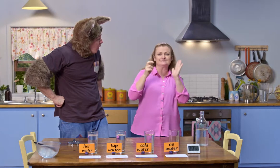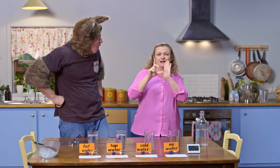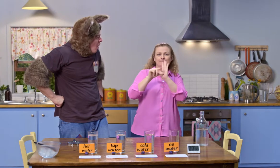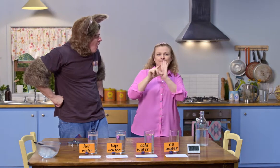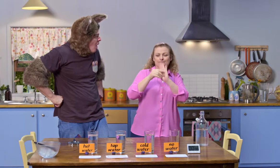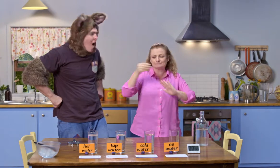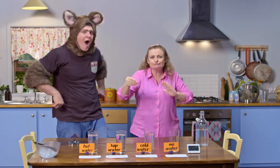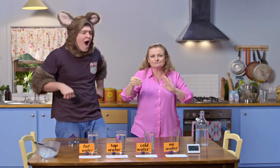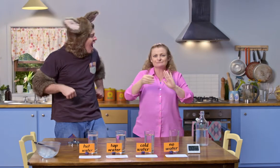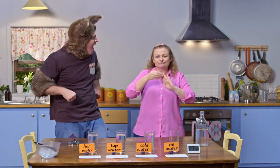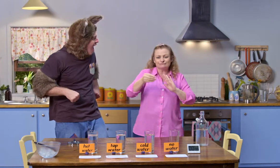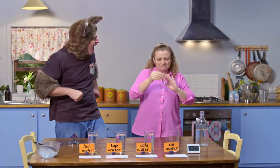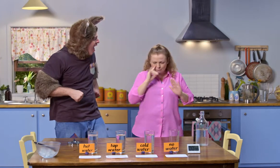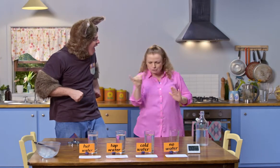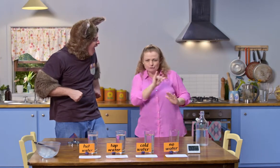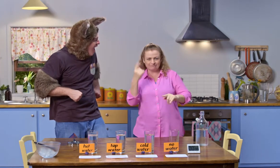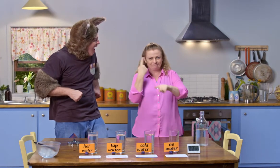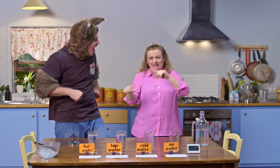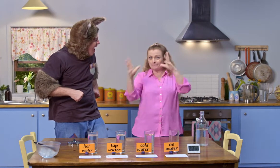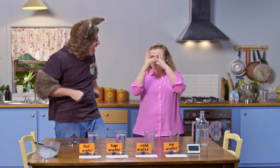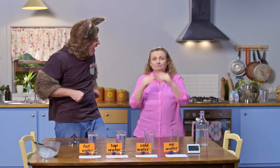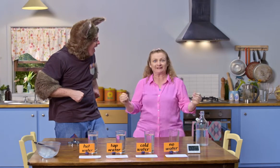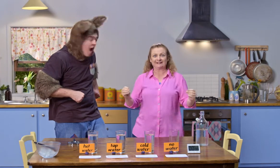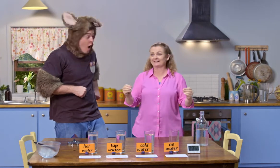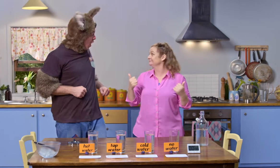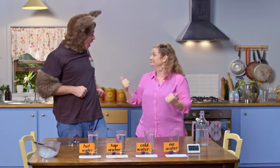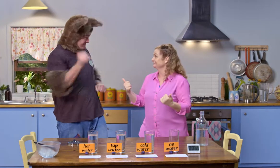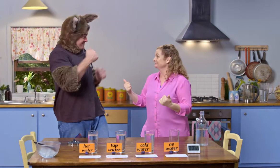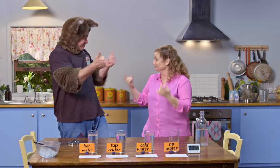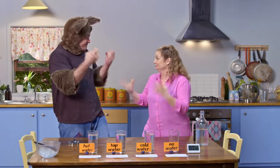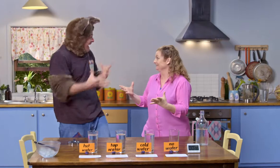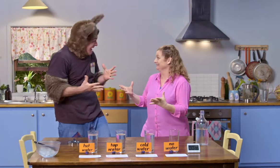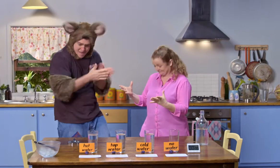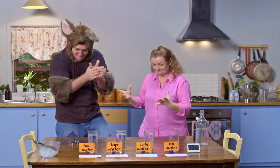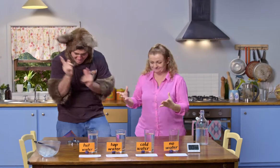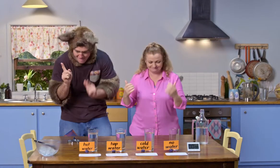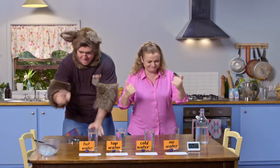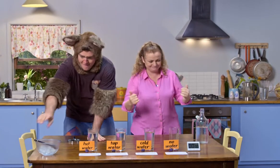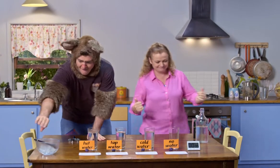you let me know and I'll write down how long it took to melt, OK? Oh, OK. Ready? I'm ready.